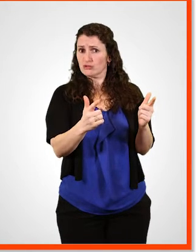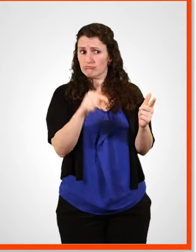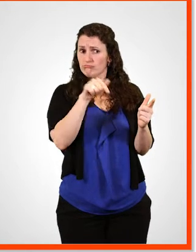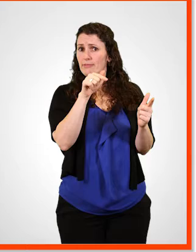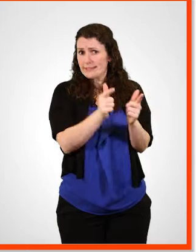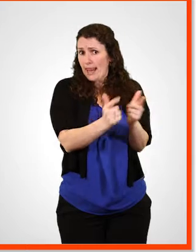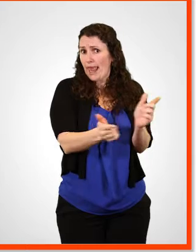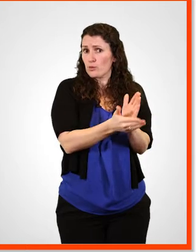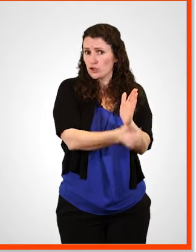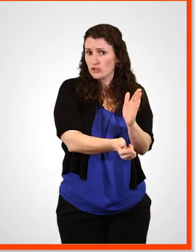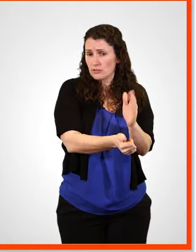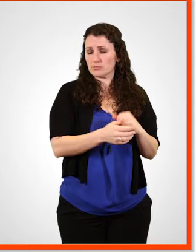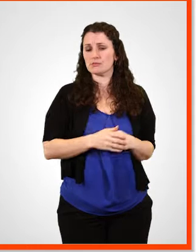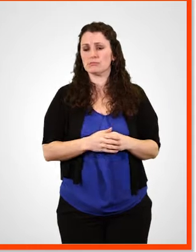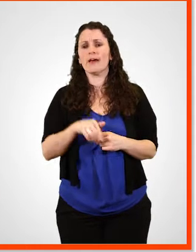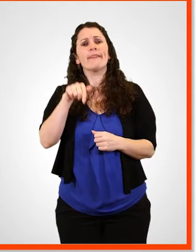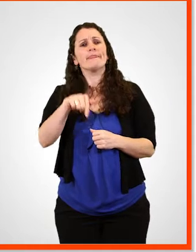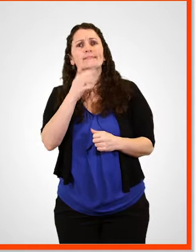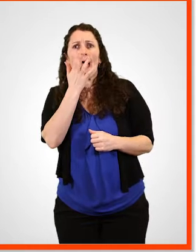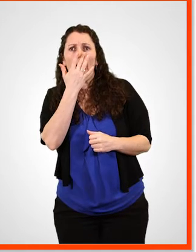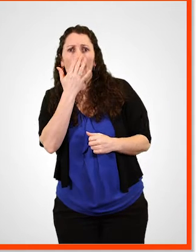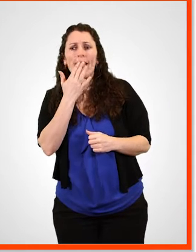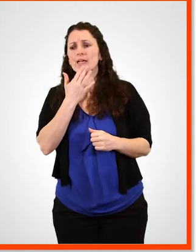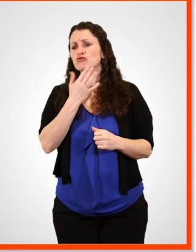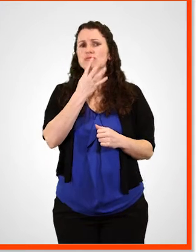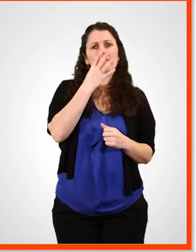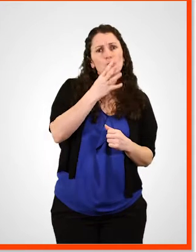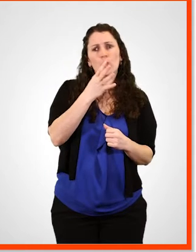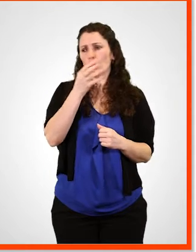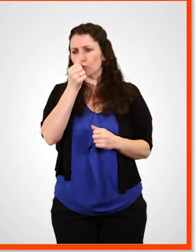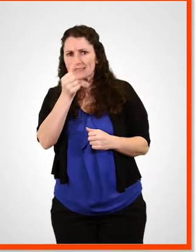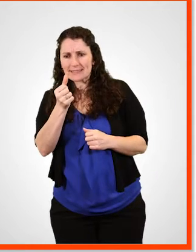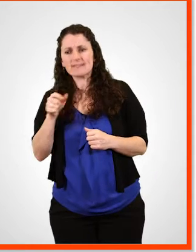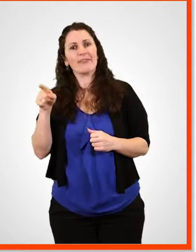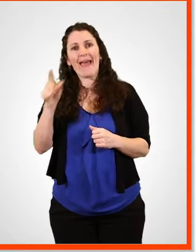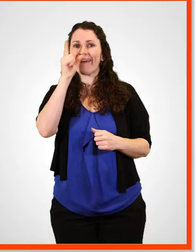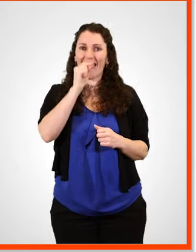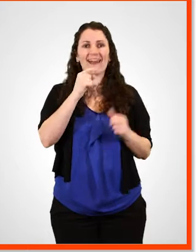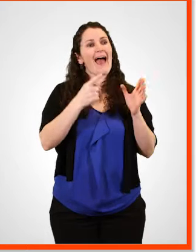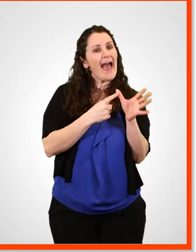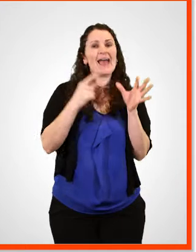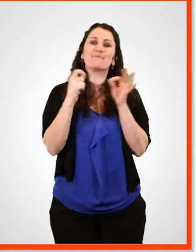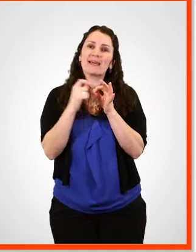Children at this stage, they come to this age of 4 to 6, they know how to recite the alphabet, they know the song.